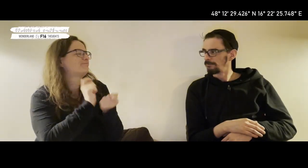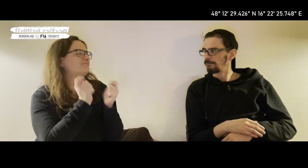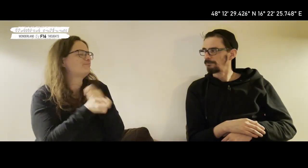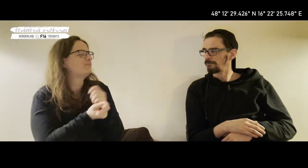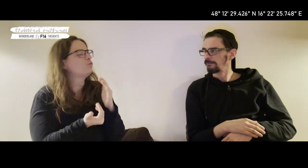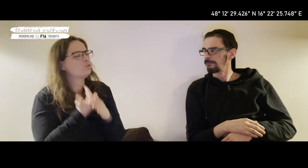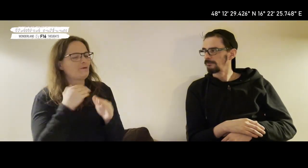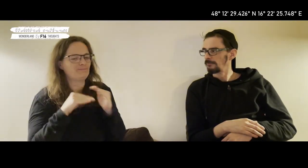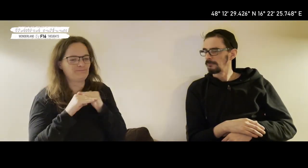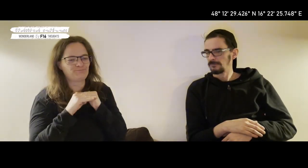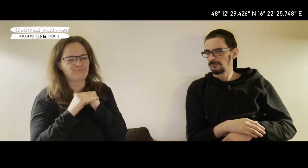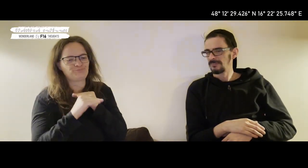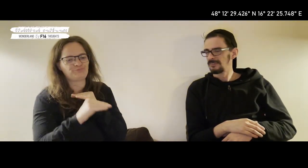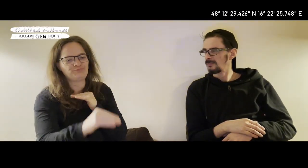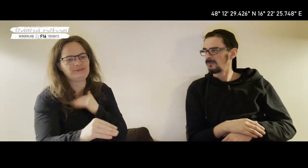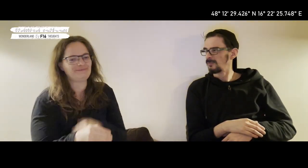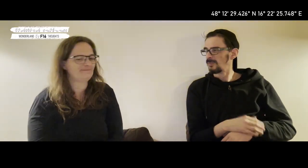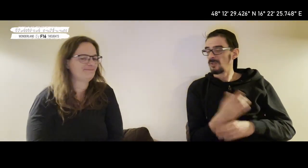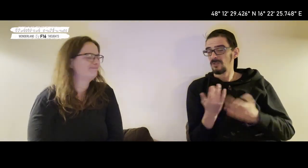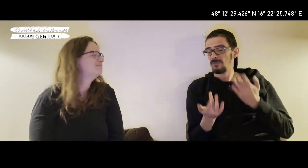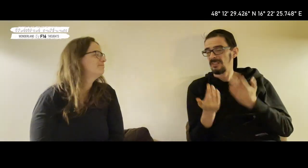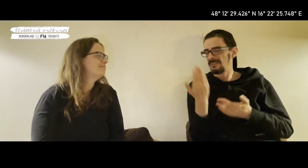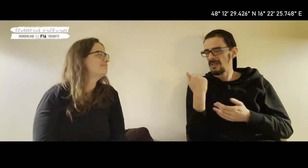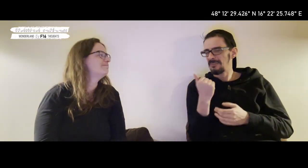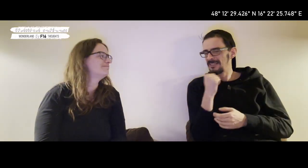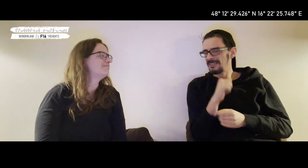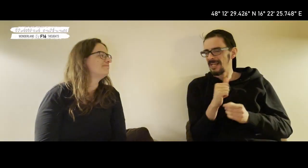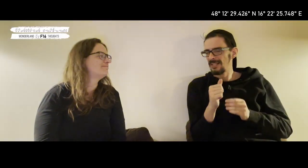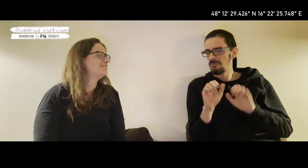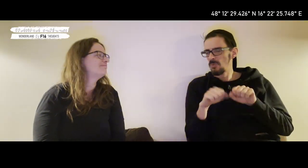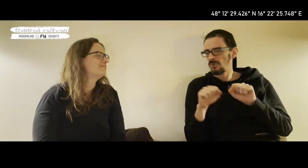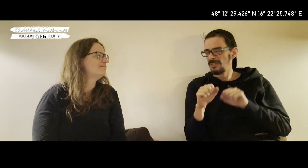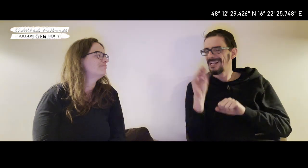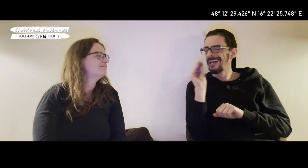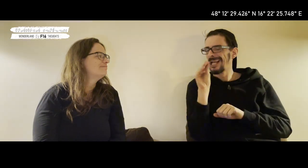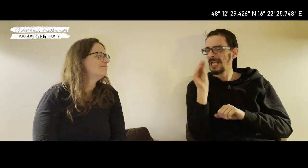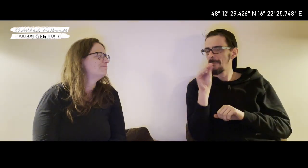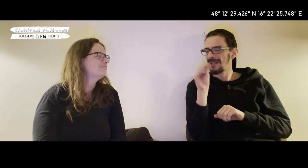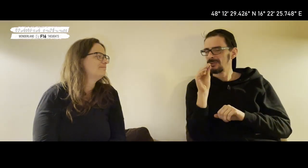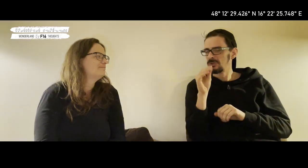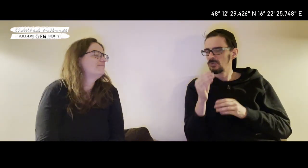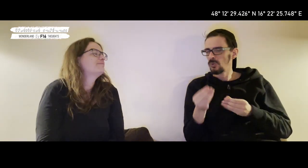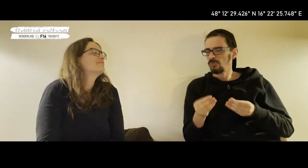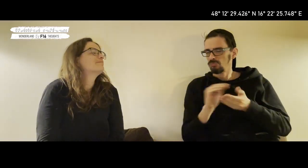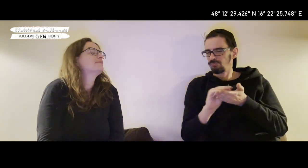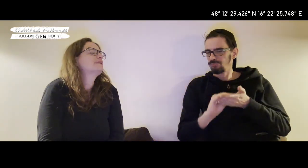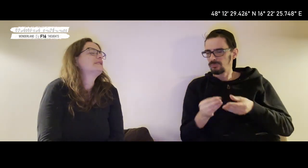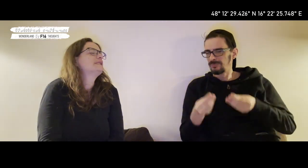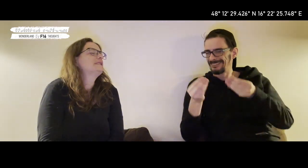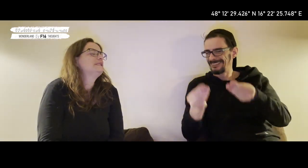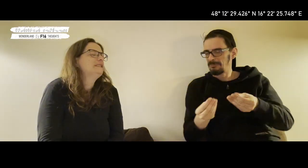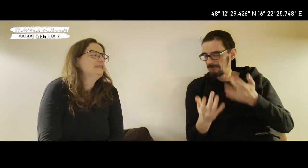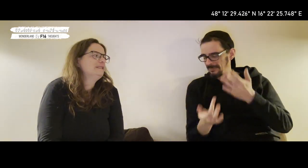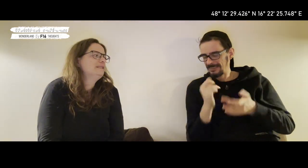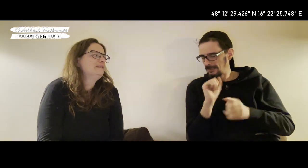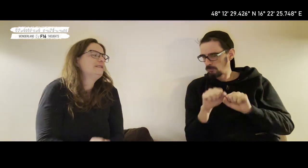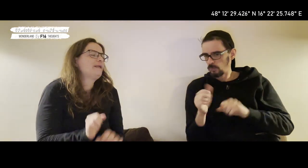He just wants a new one. Perhaps there were no complaint bodies for this at that time, there was perhaps no chance.